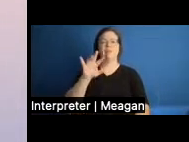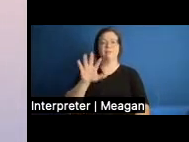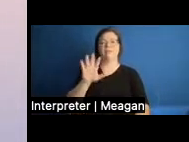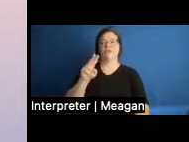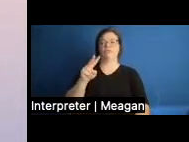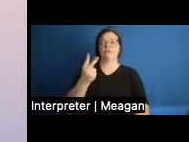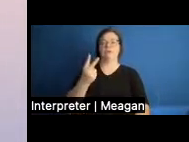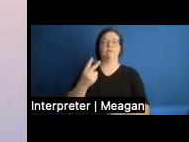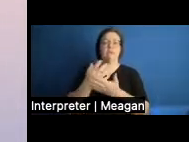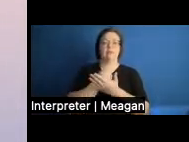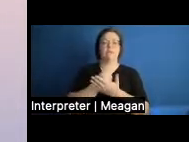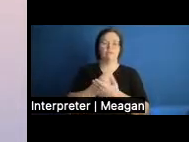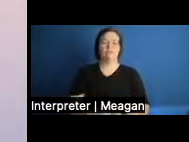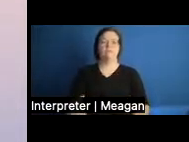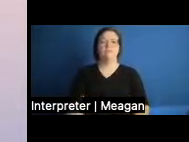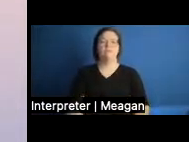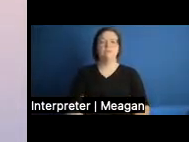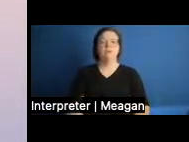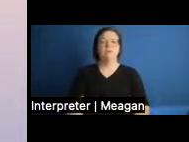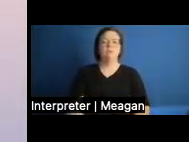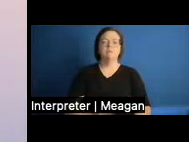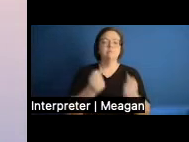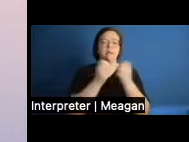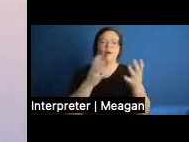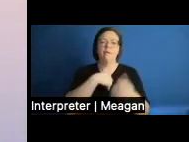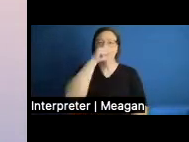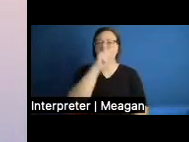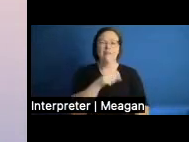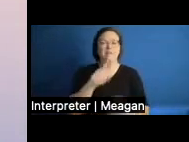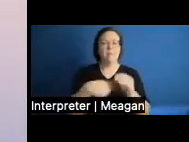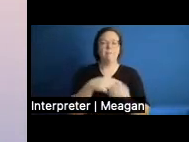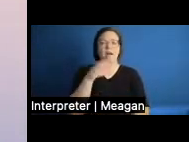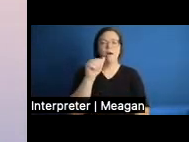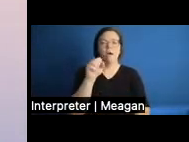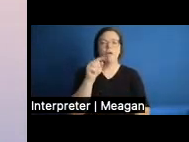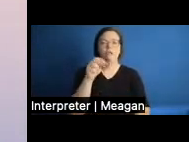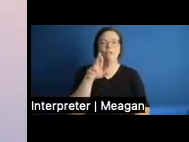And there's just a lot that I love about Atsuro in general but before we like, jump in,